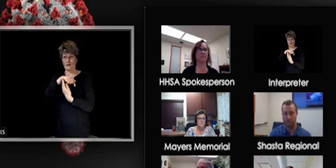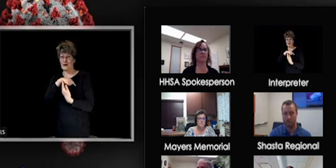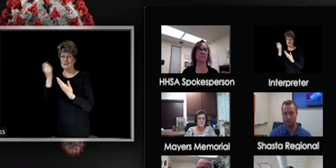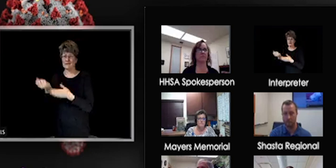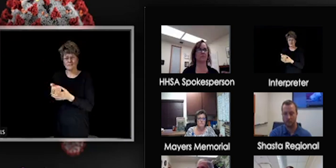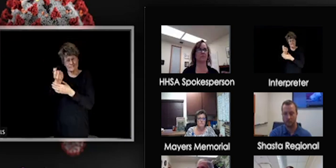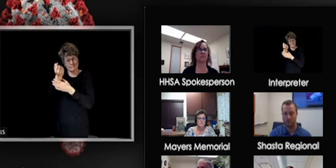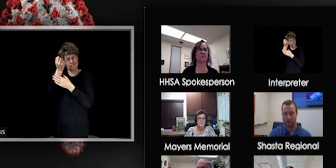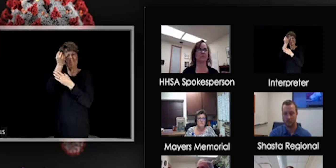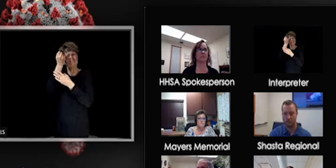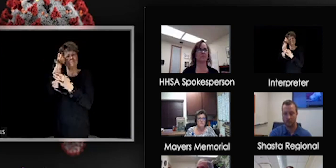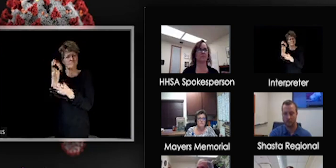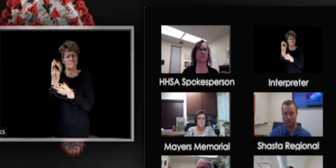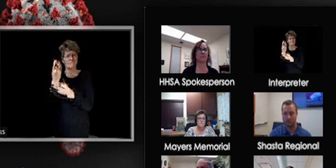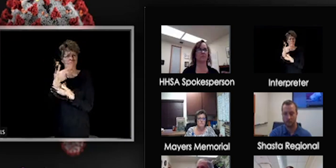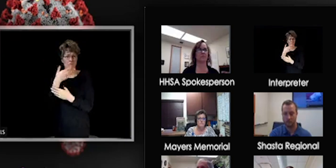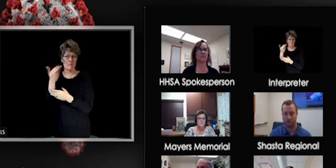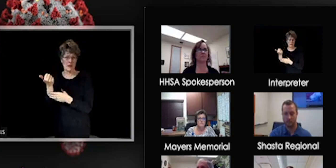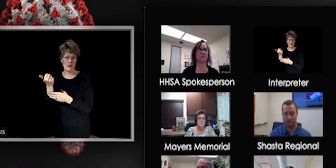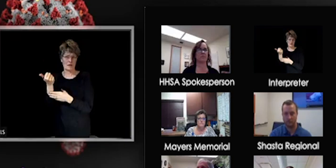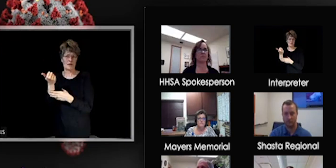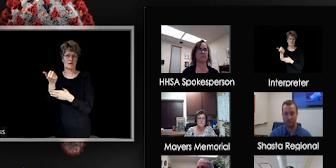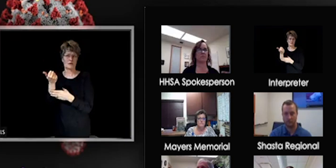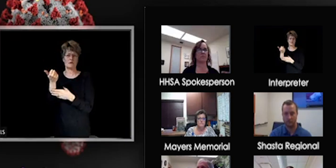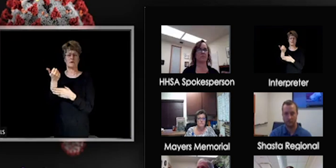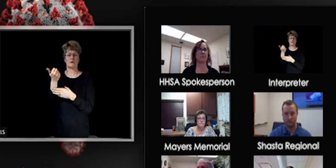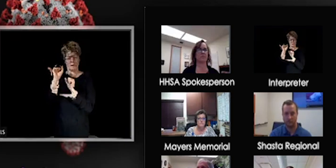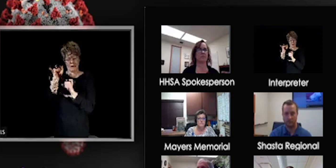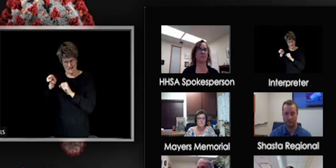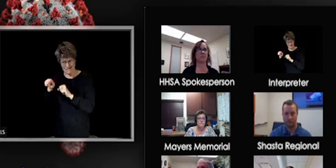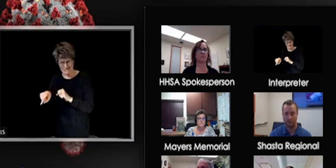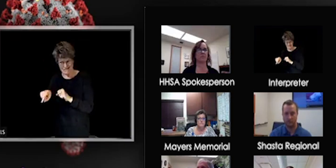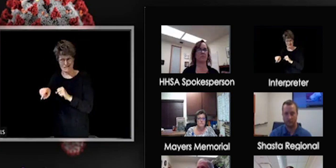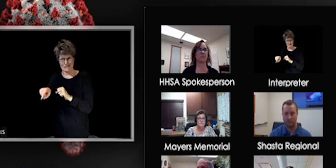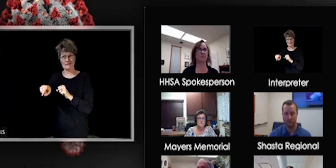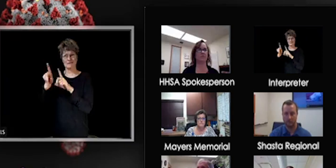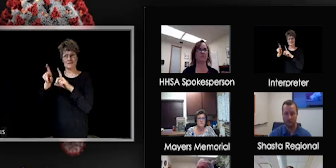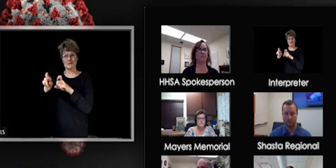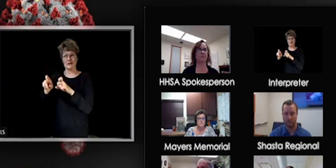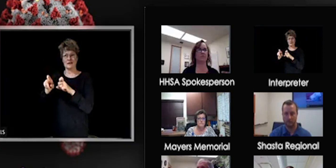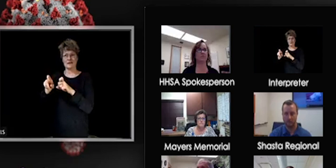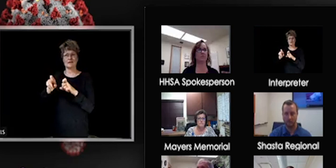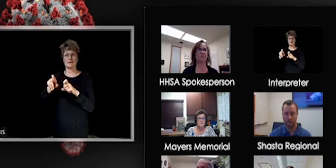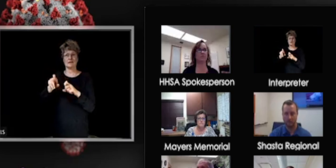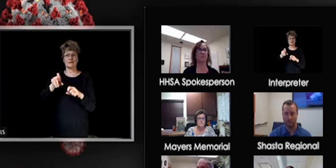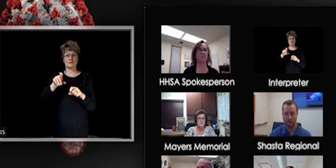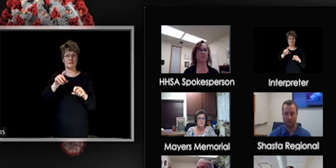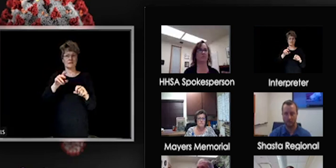if those actually provide protection, is it an indicator of – how reliable of an indicator